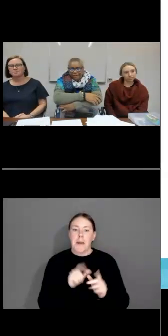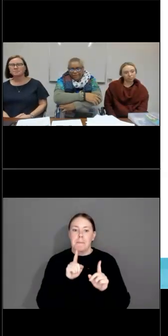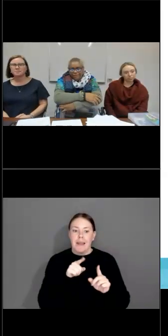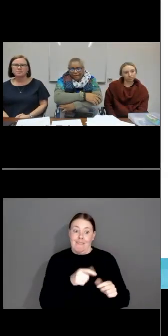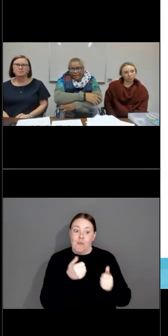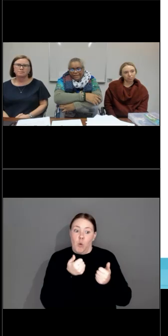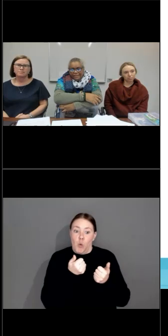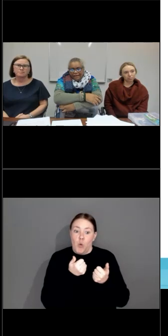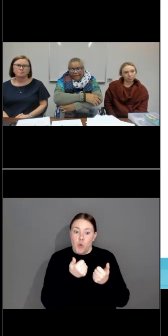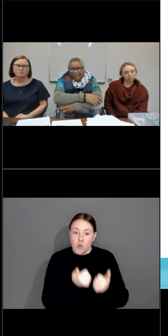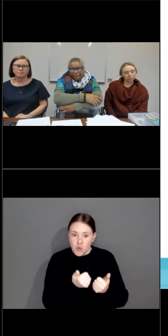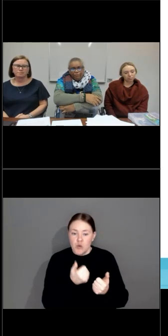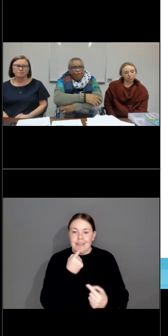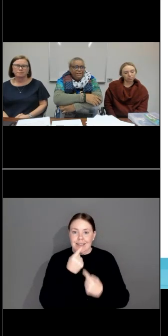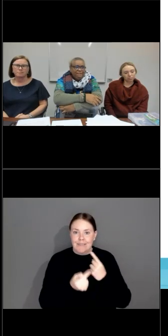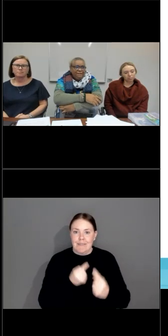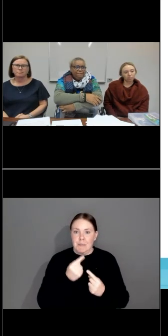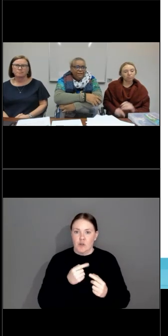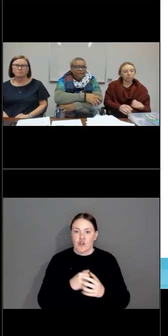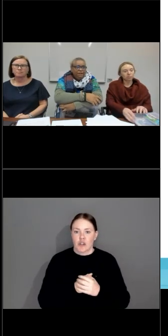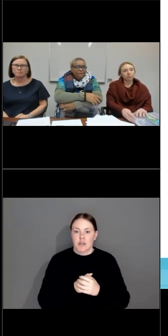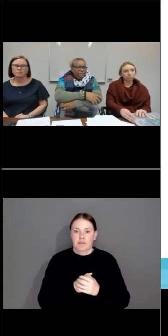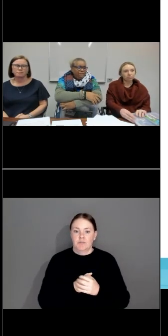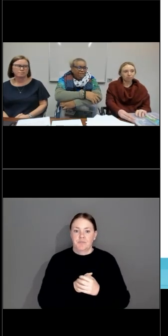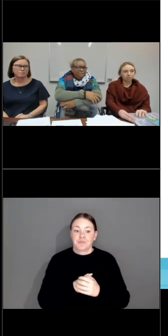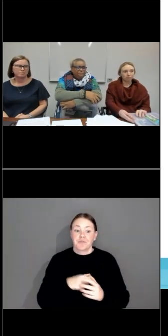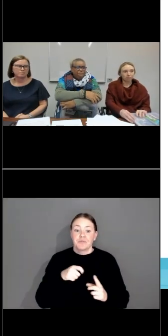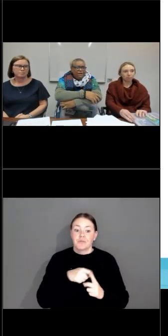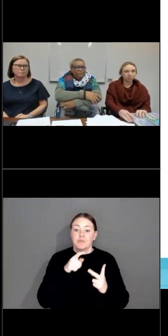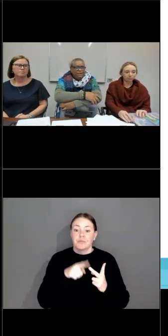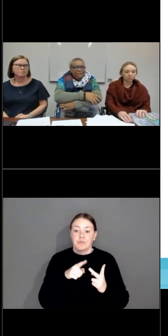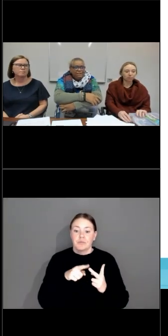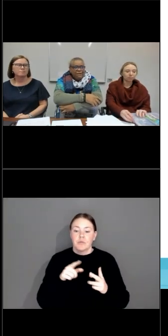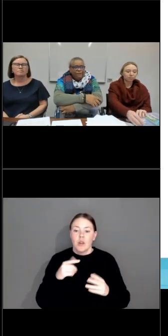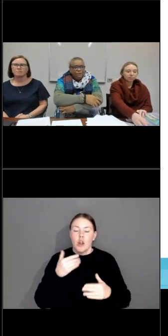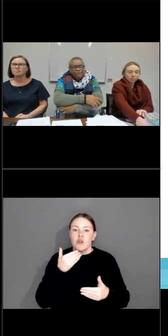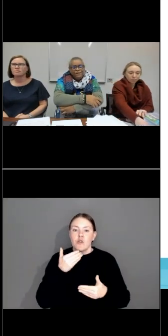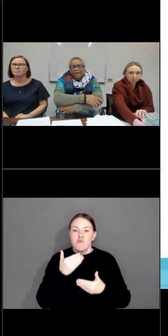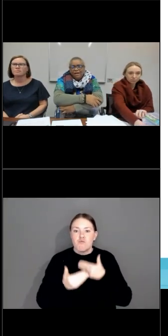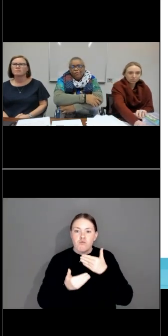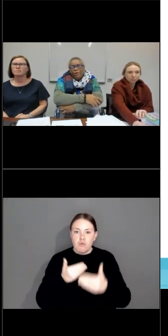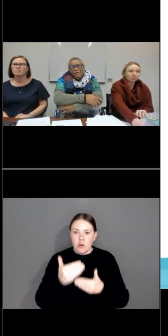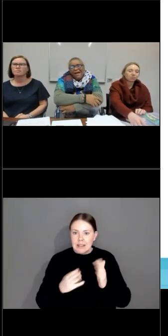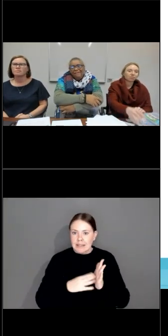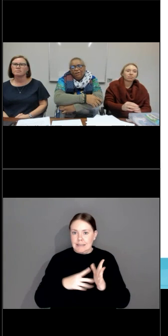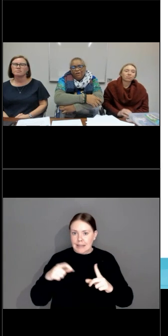other part is um the process map now people think oh why process map well when you have a client